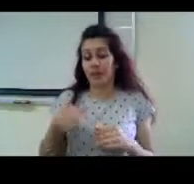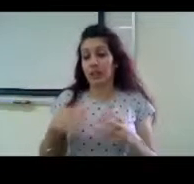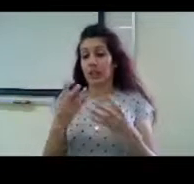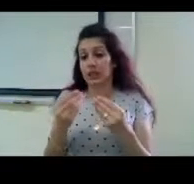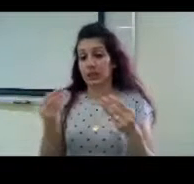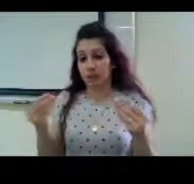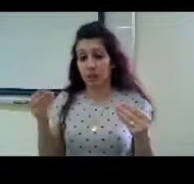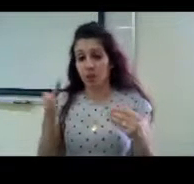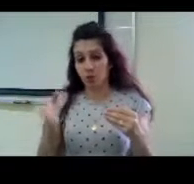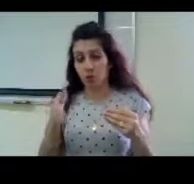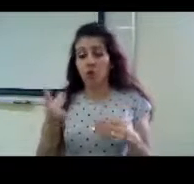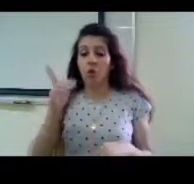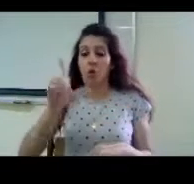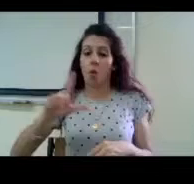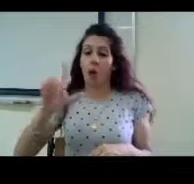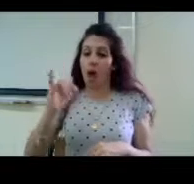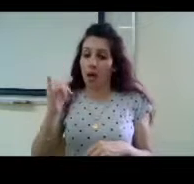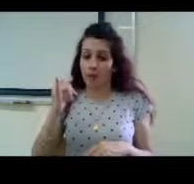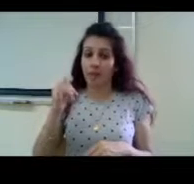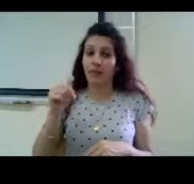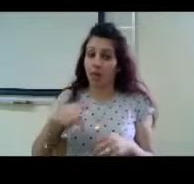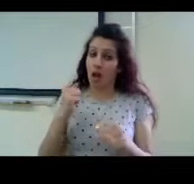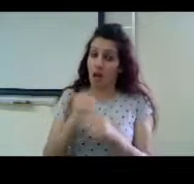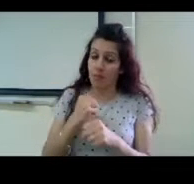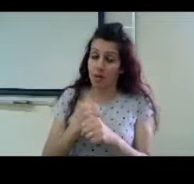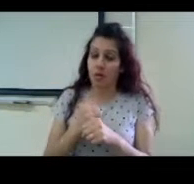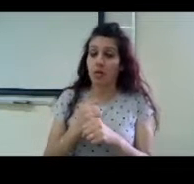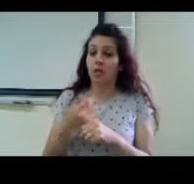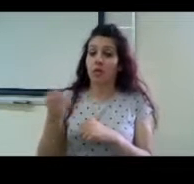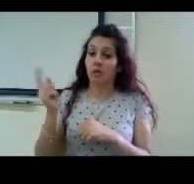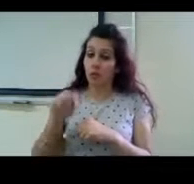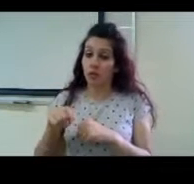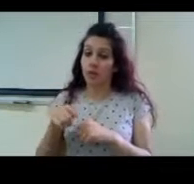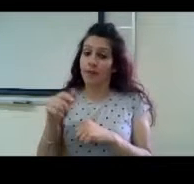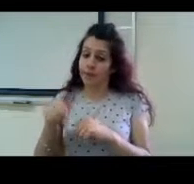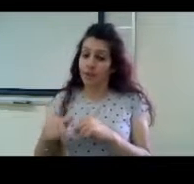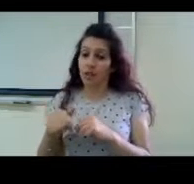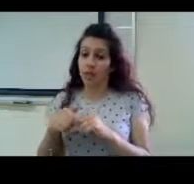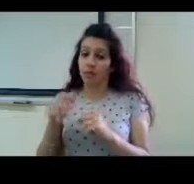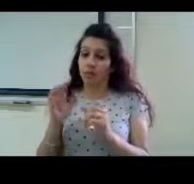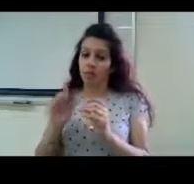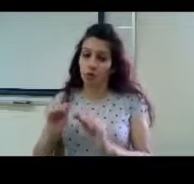it's at the center of this ecosystem to provide offline access to a curated and